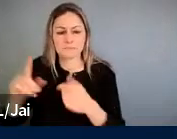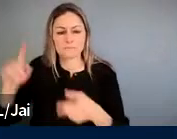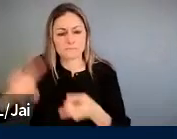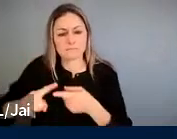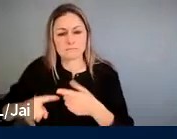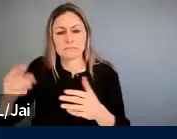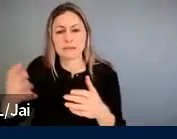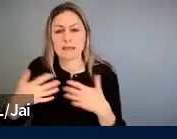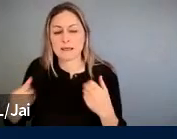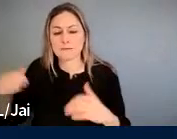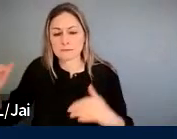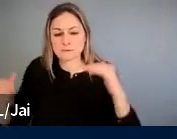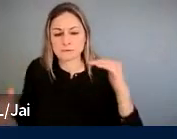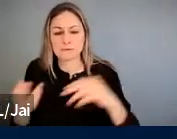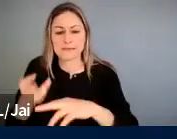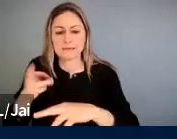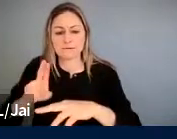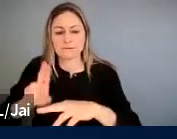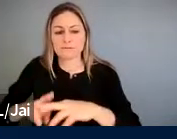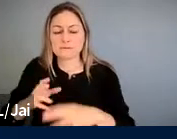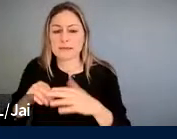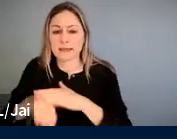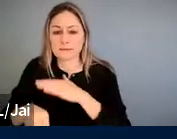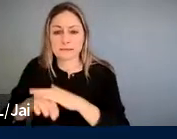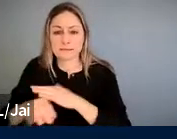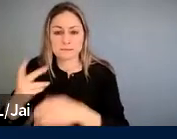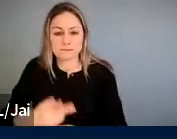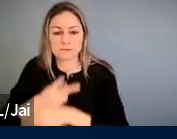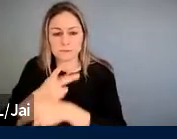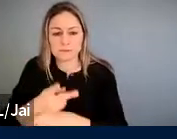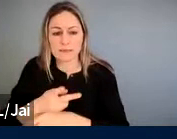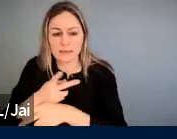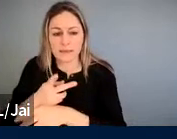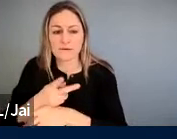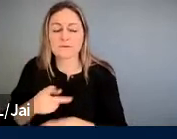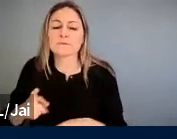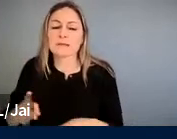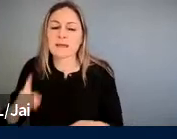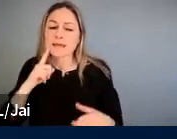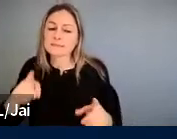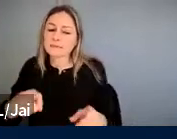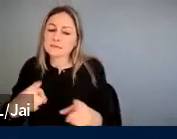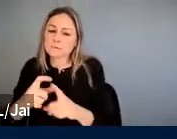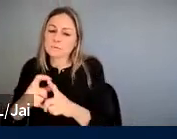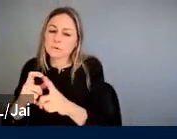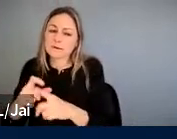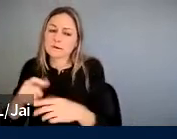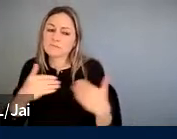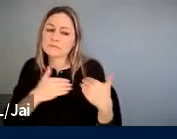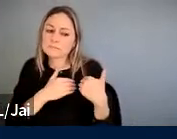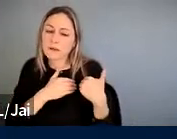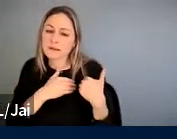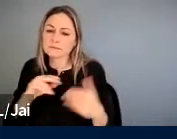access to care. And again, I think the key here is responsible use of AI can be beneficial and